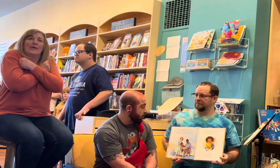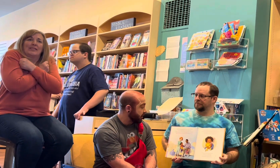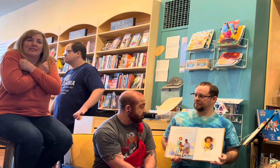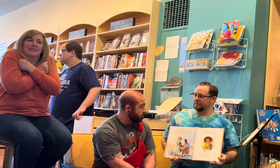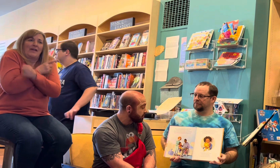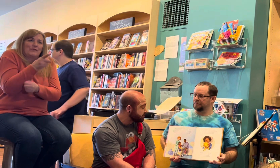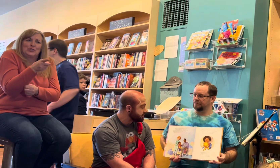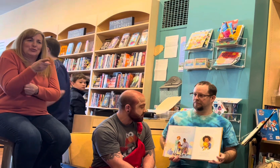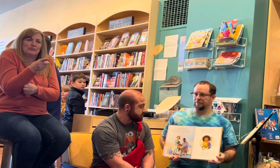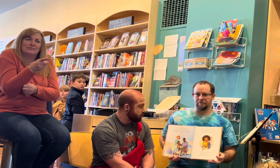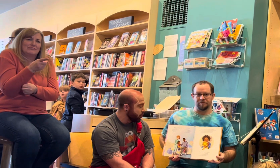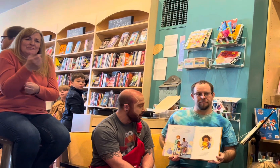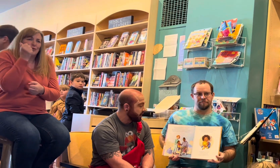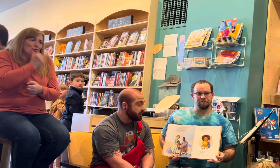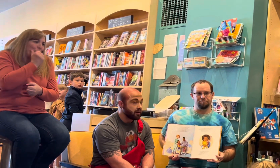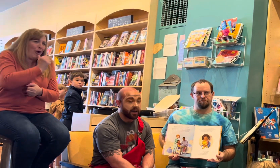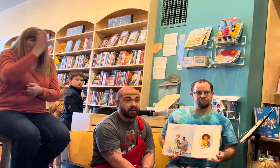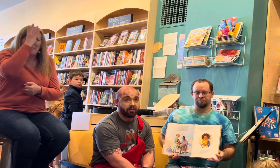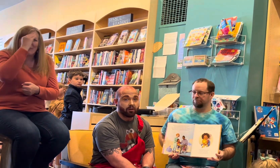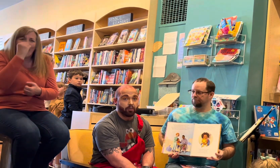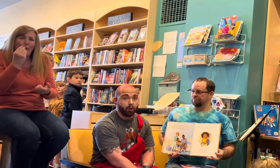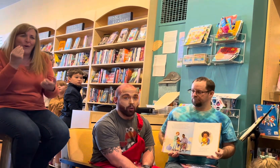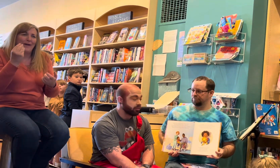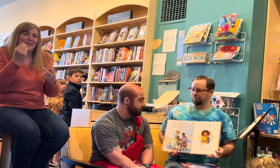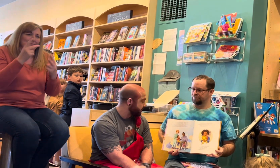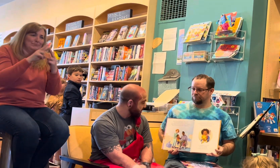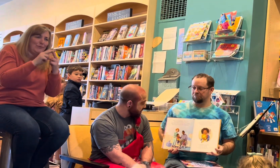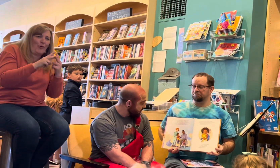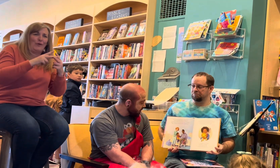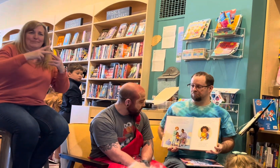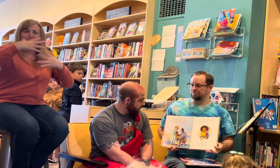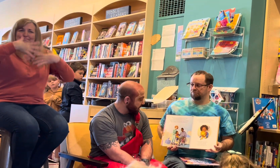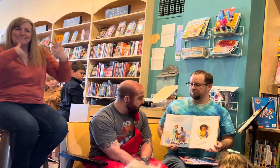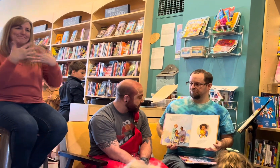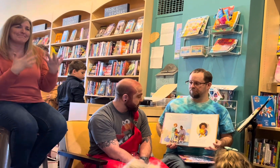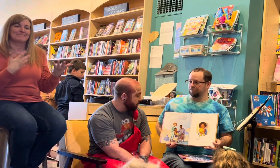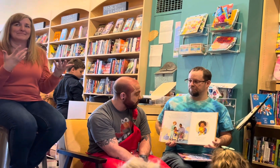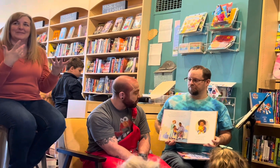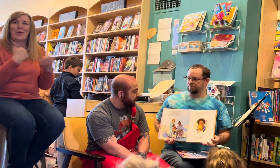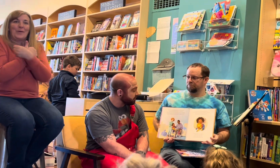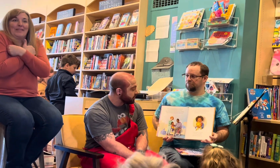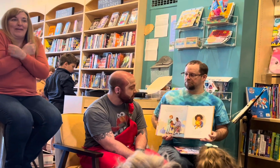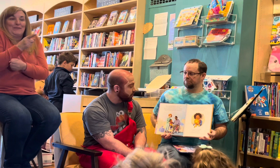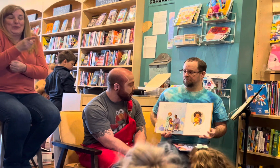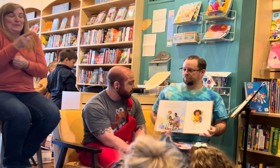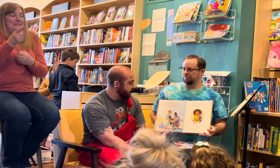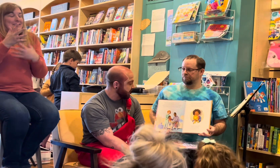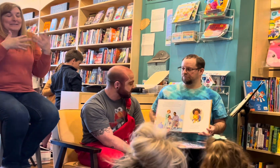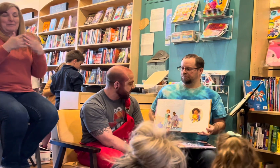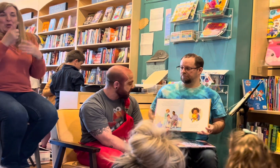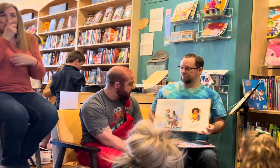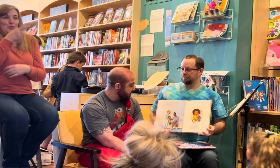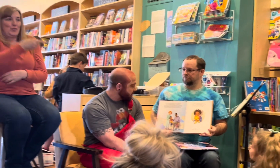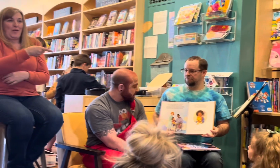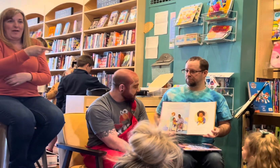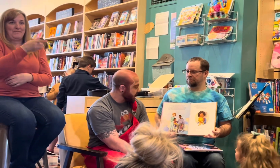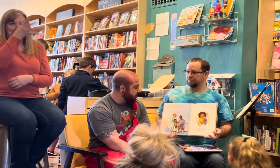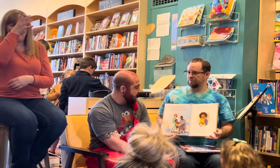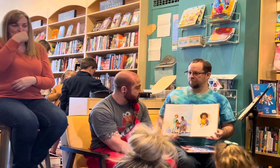are a girl, boy, neither, or both. We love you, whoever you are," my dad said. Later, dad told